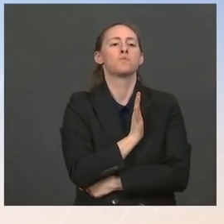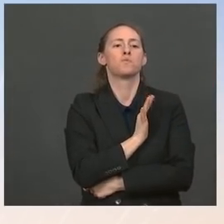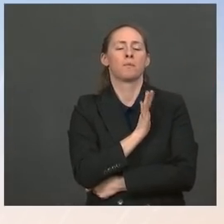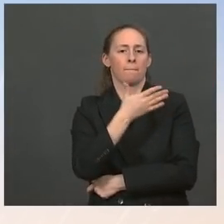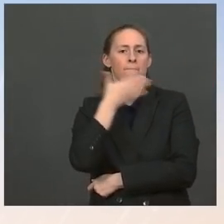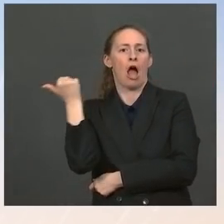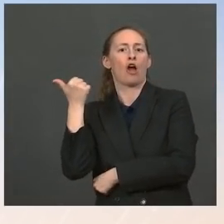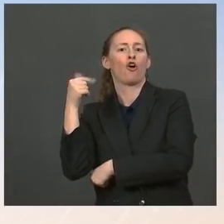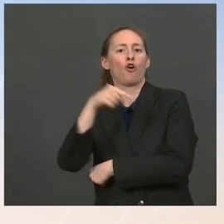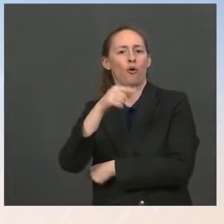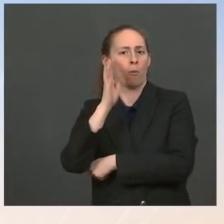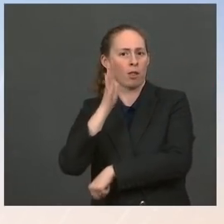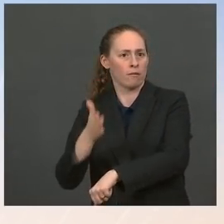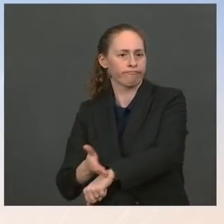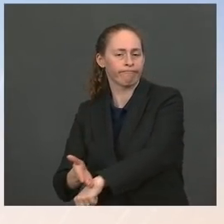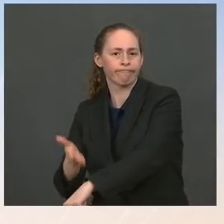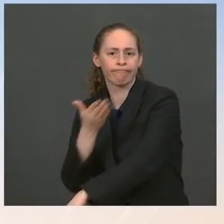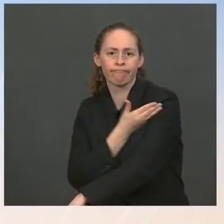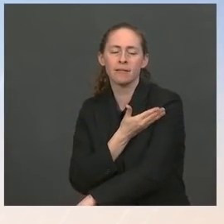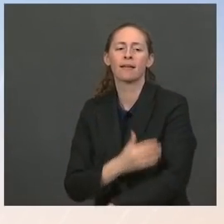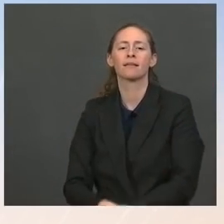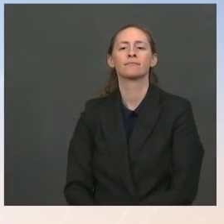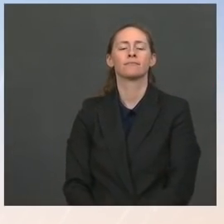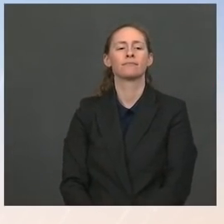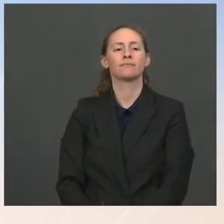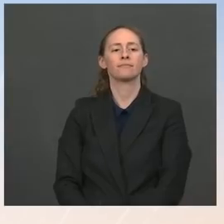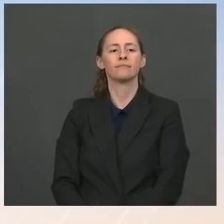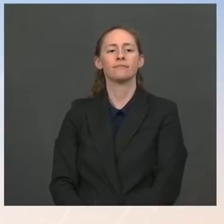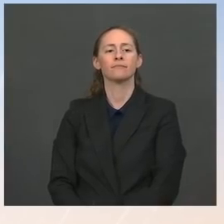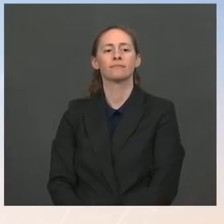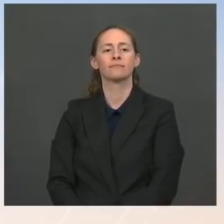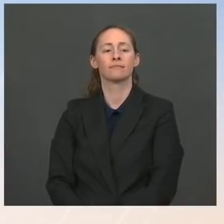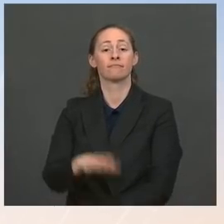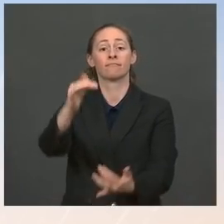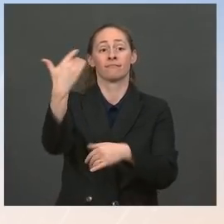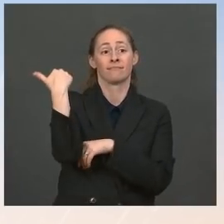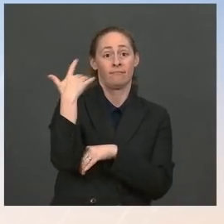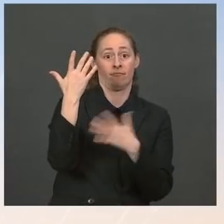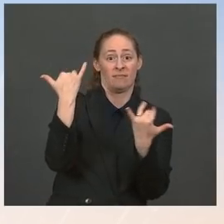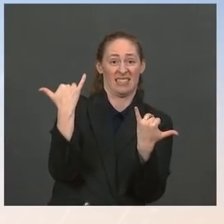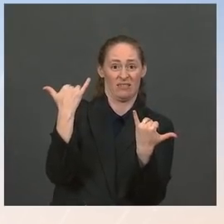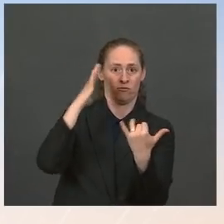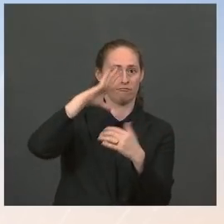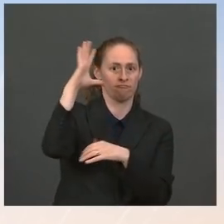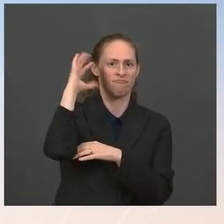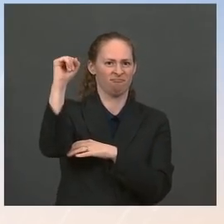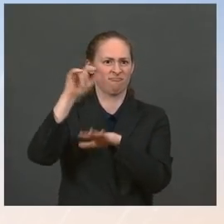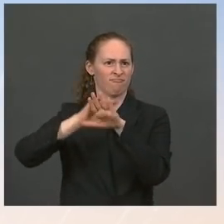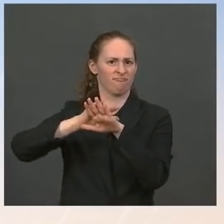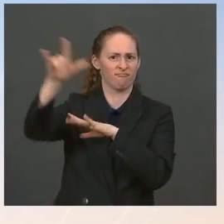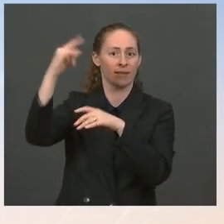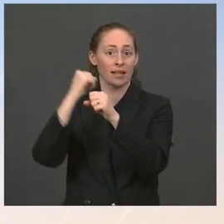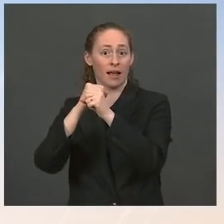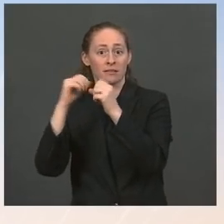and there look forward to discussing how this legislation can help ensure that transportation -- which is the biggest sector